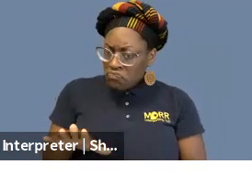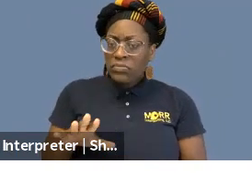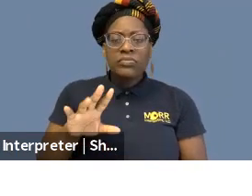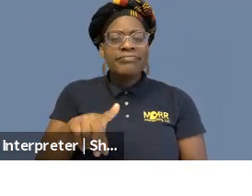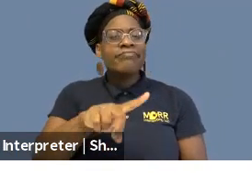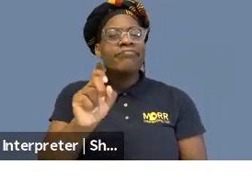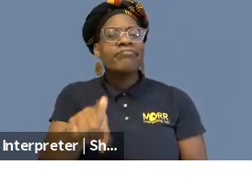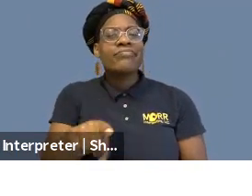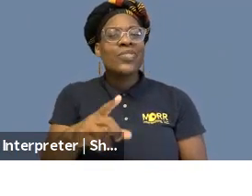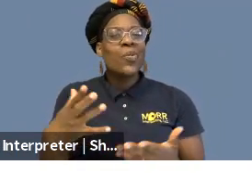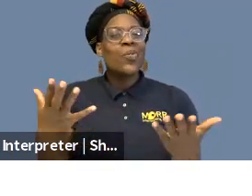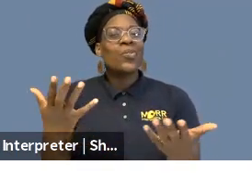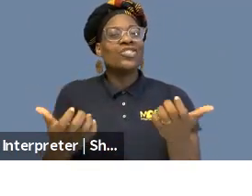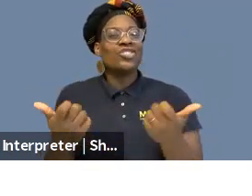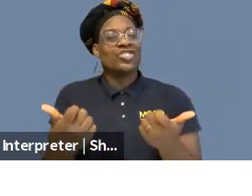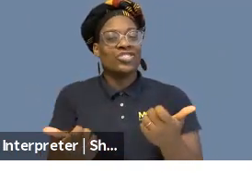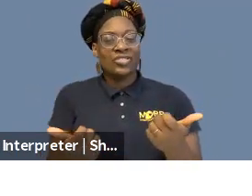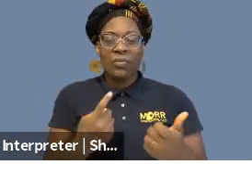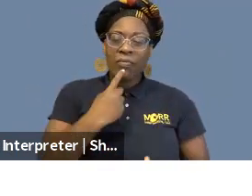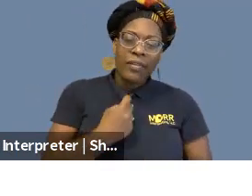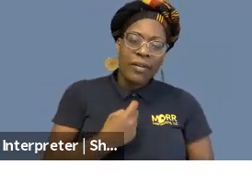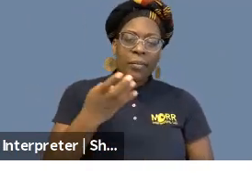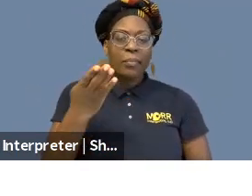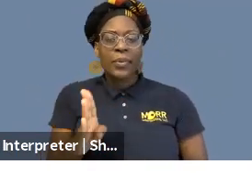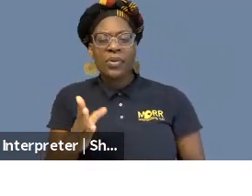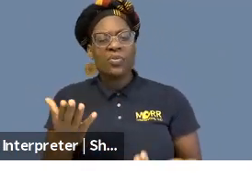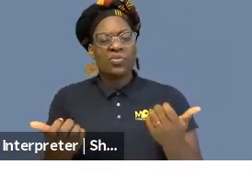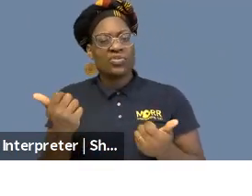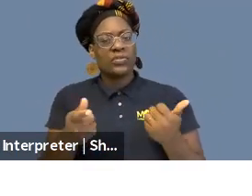either I don't know if I can see the the text box currently with how my screens are set up,